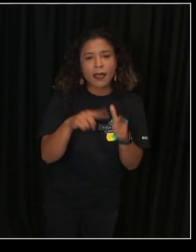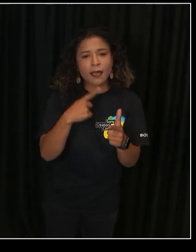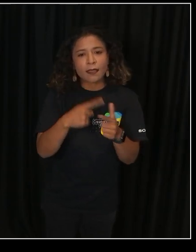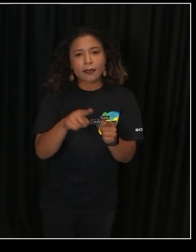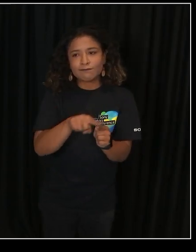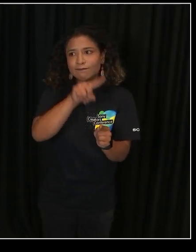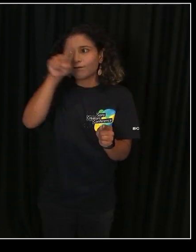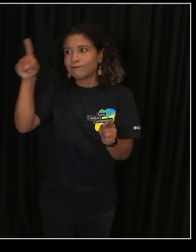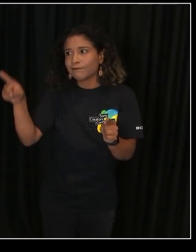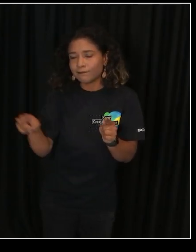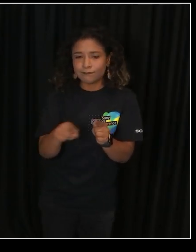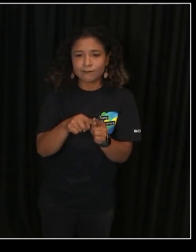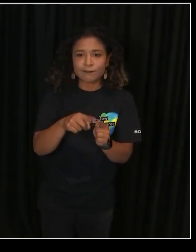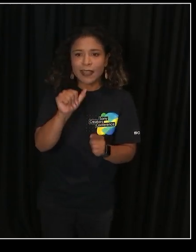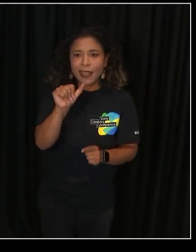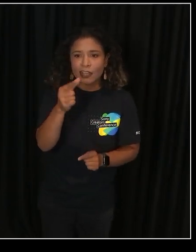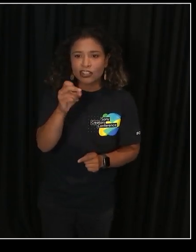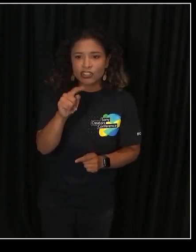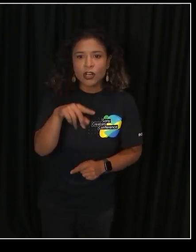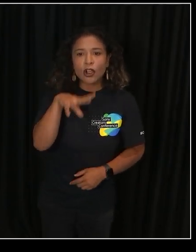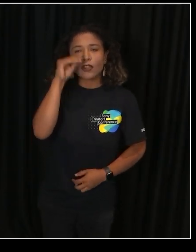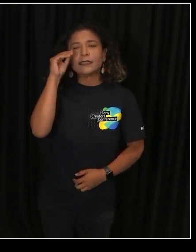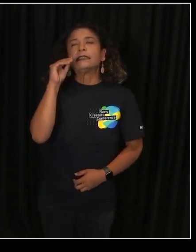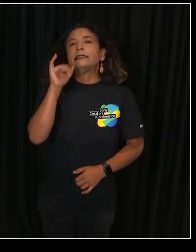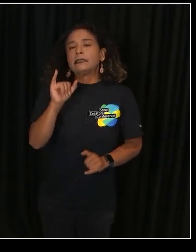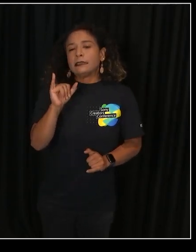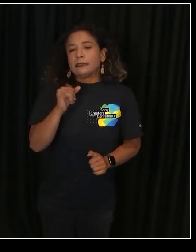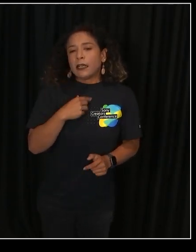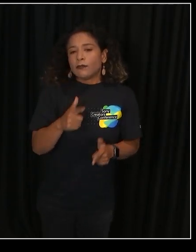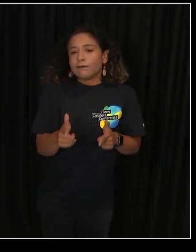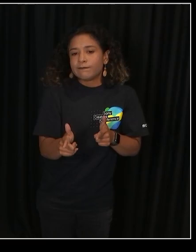just the right speed to stay on the track and go as fast as possible.